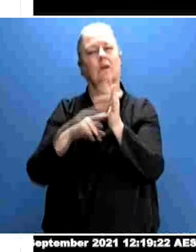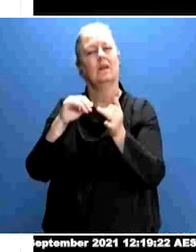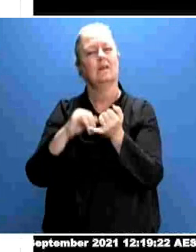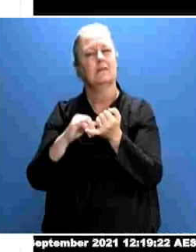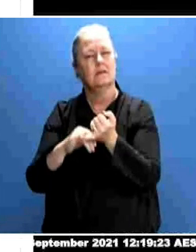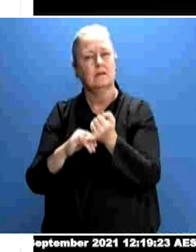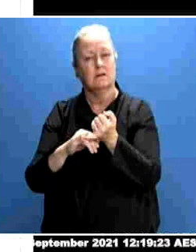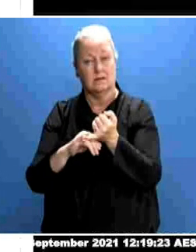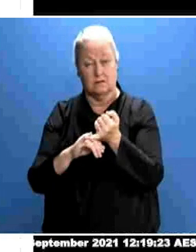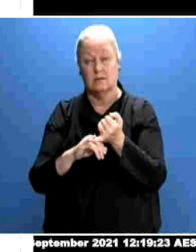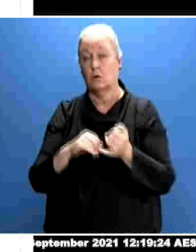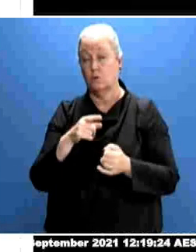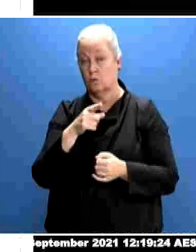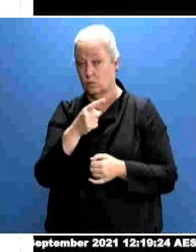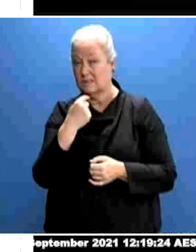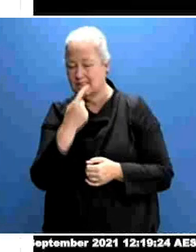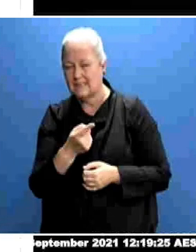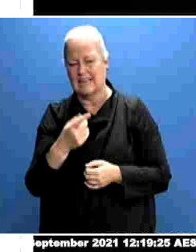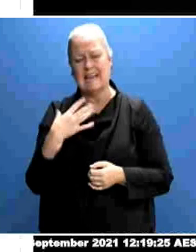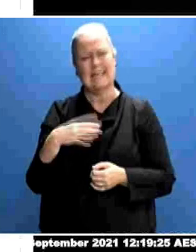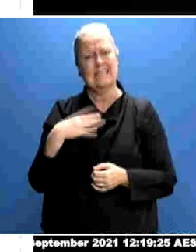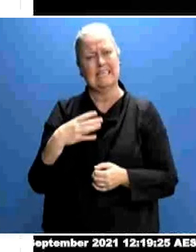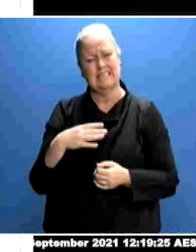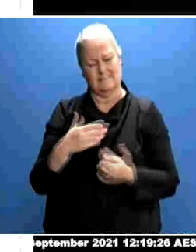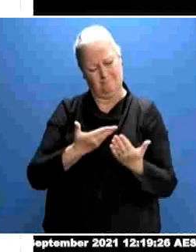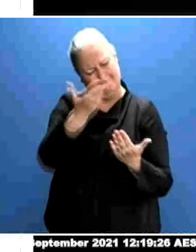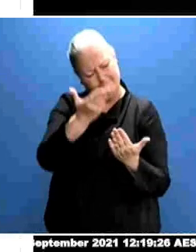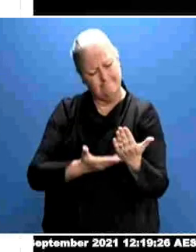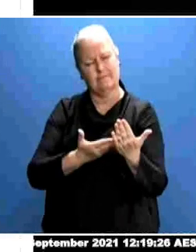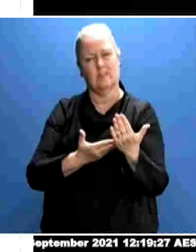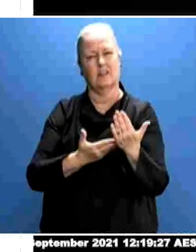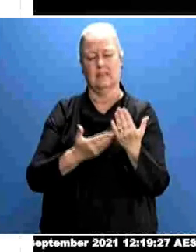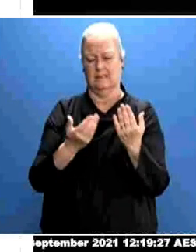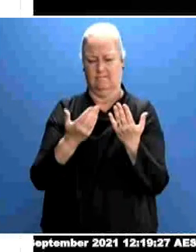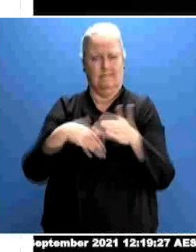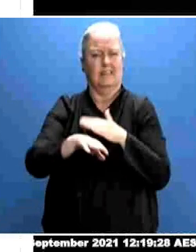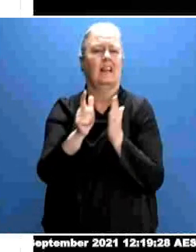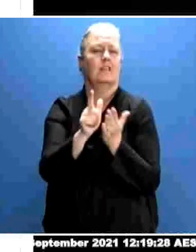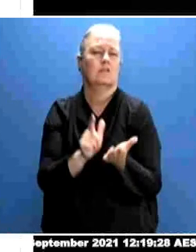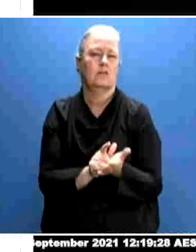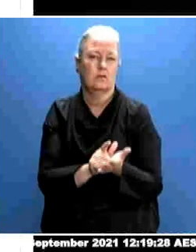for this to be underpinned by a legislative framework. Now, there were three things in there that I wanted to ask you